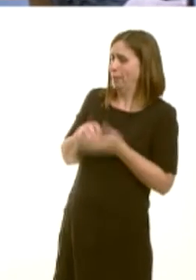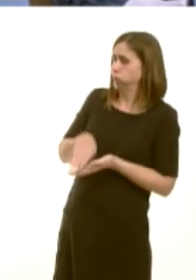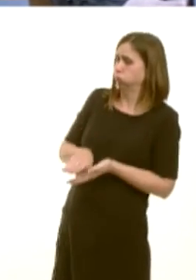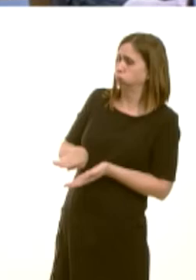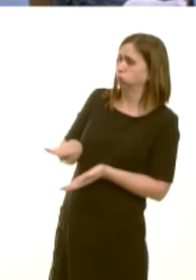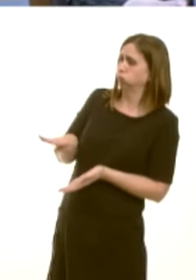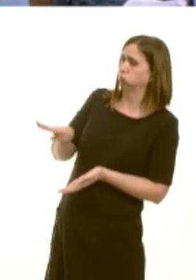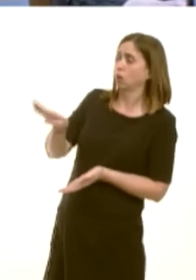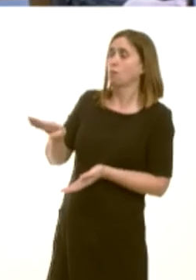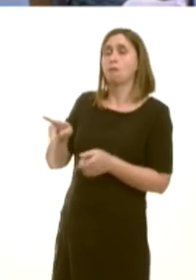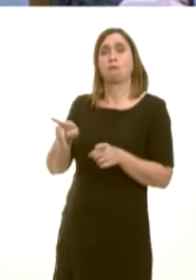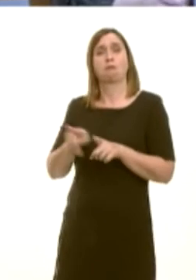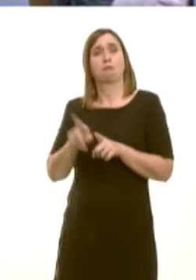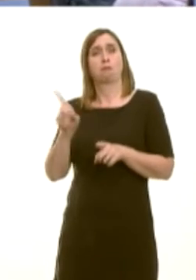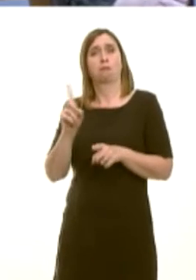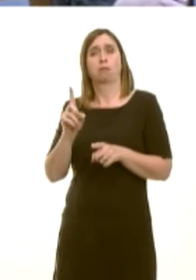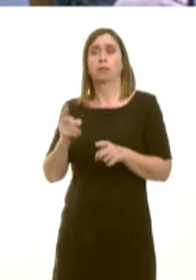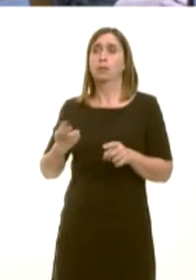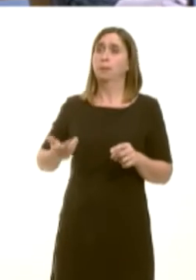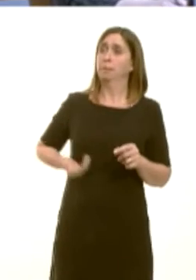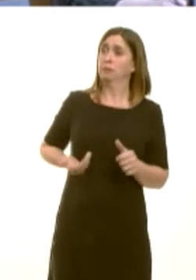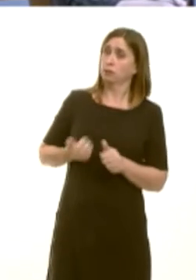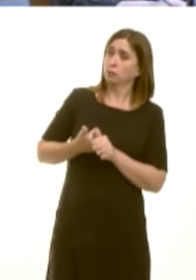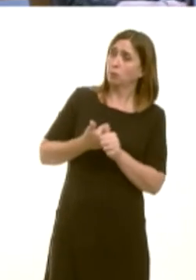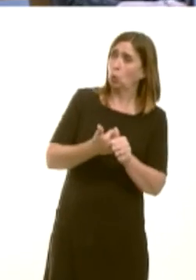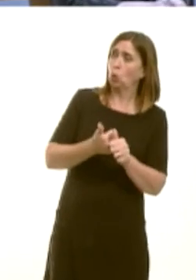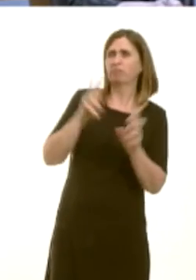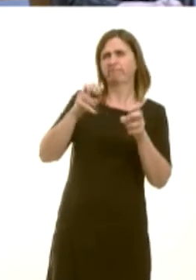They include, of course, the provision of business support through Business Wales, through